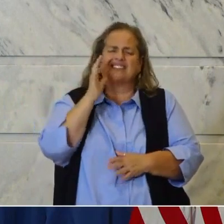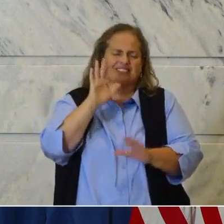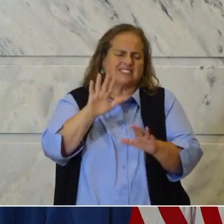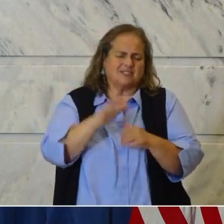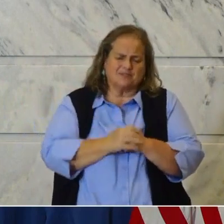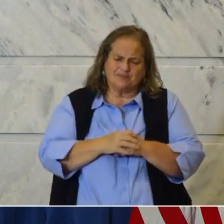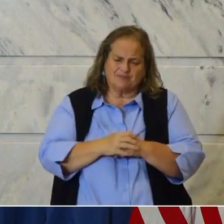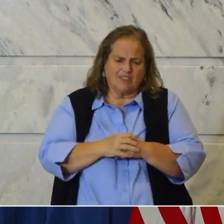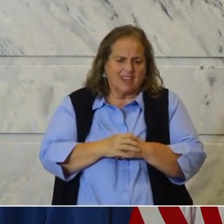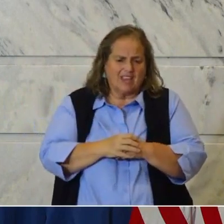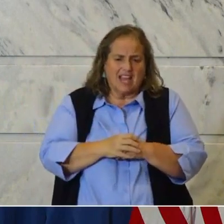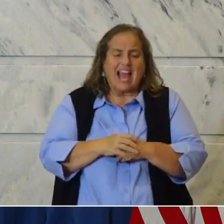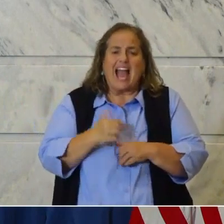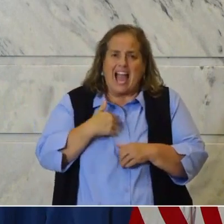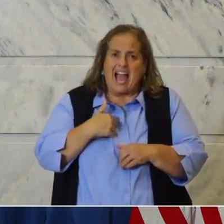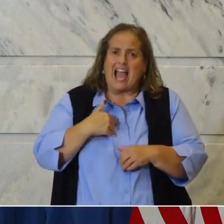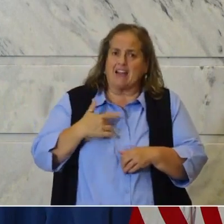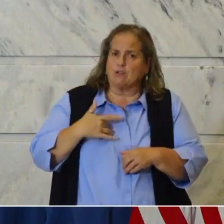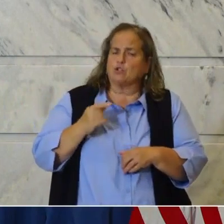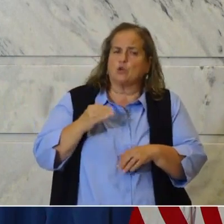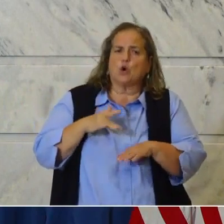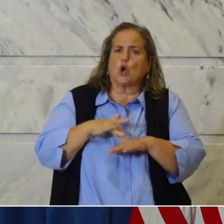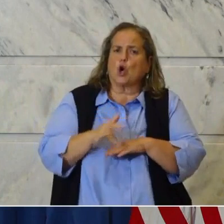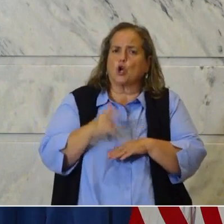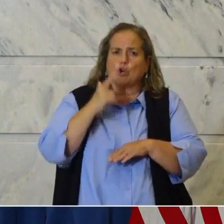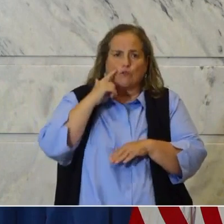I believe it's too early for any of those schools to have reopened, But I